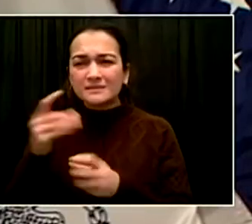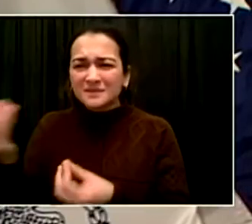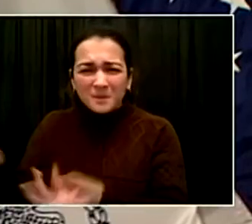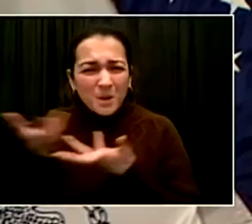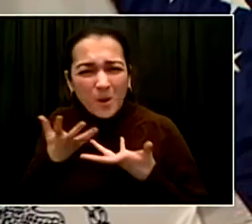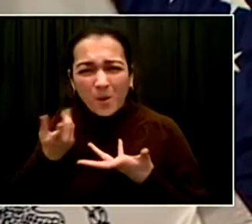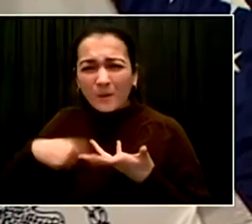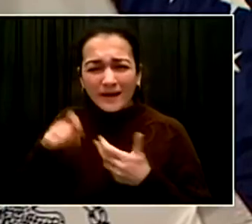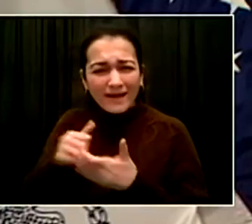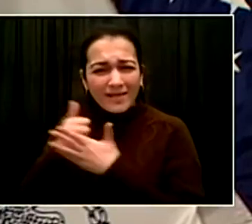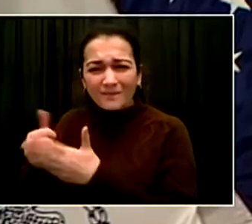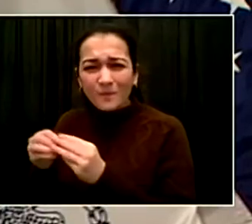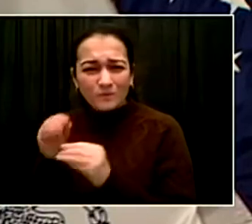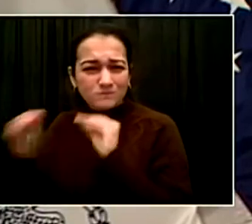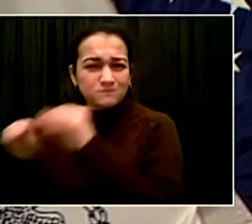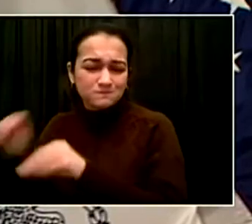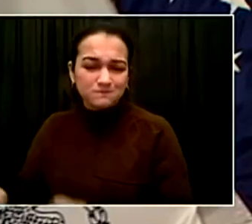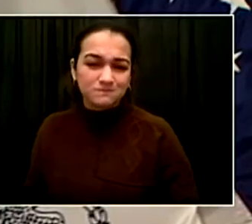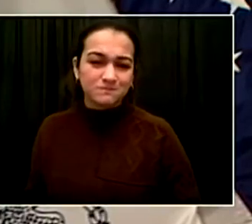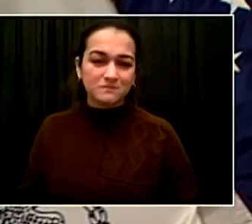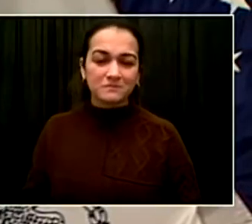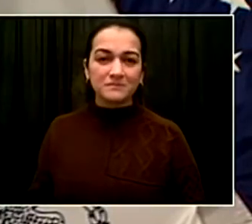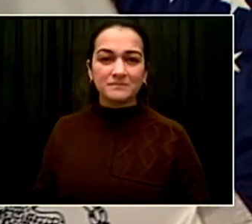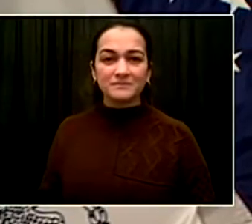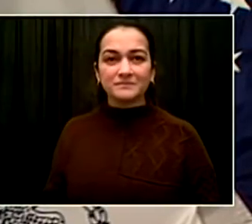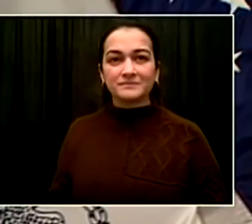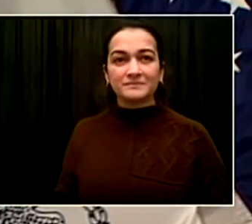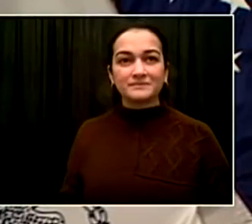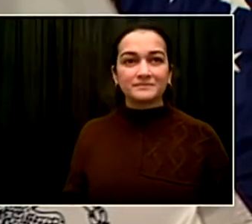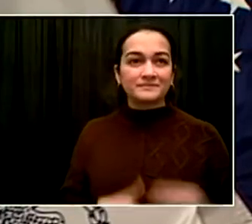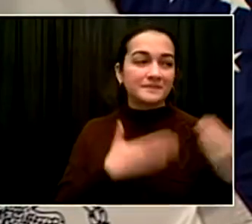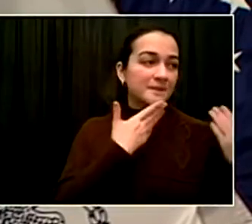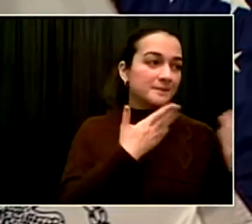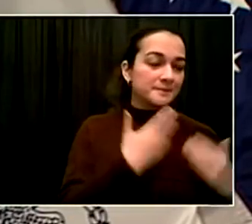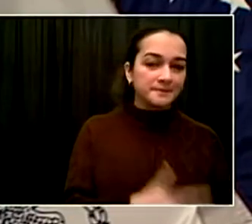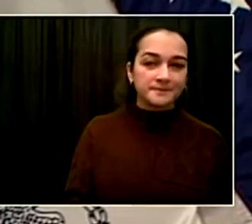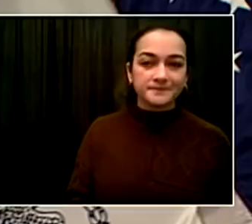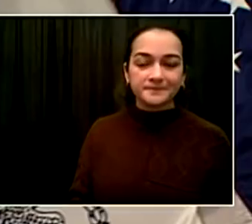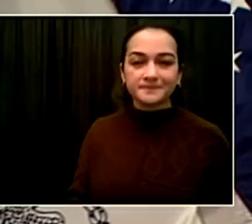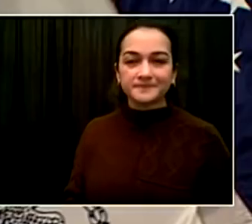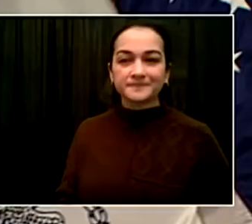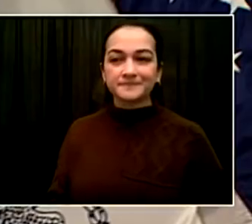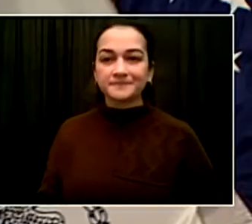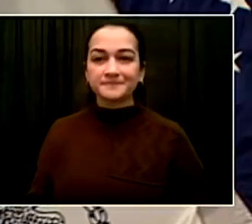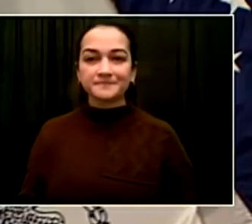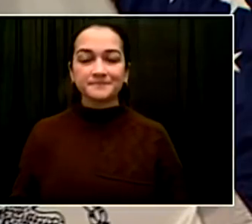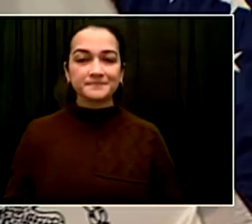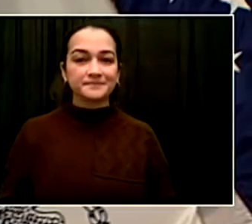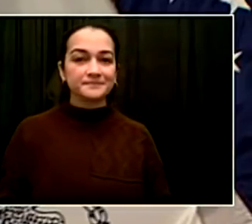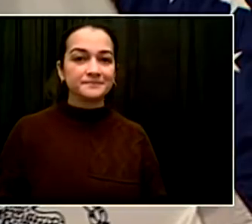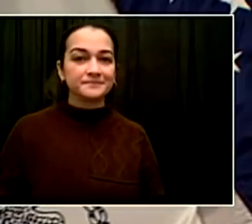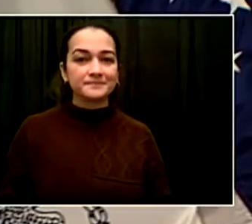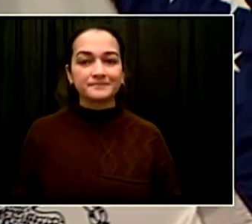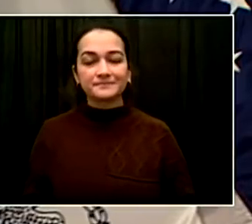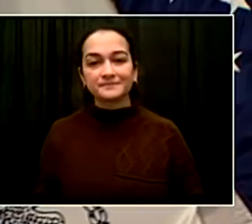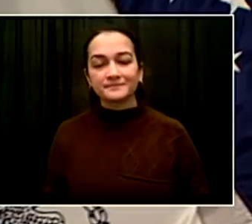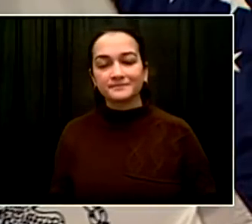THANK YOU. GO AHEAD, KEVIN.